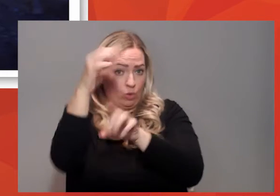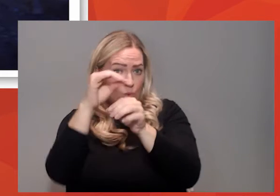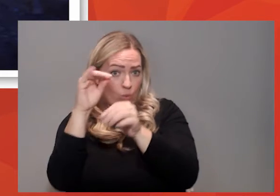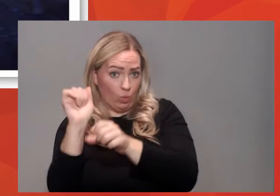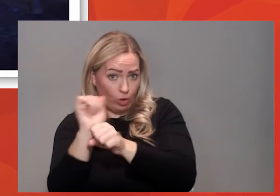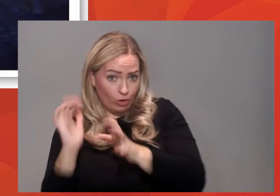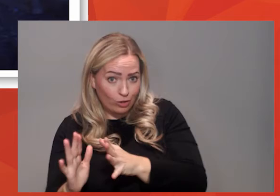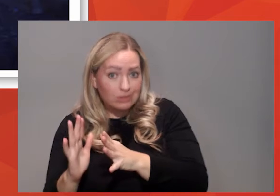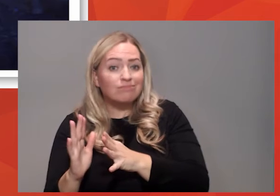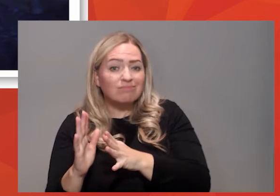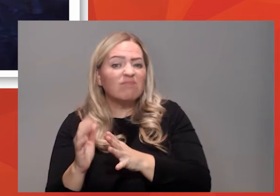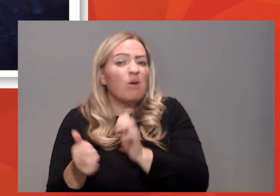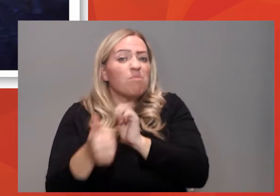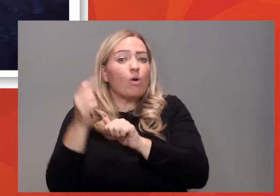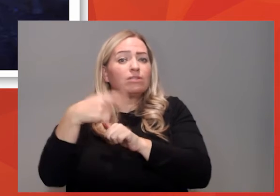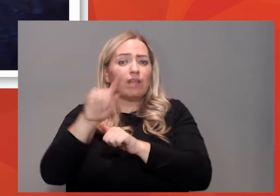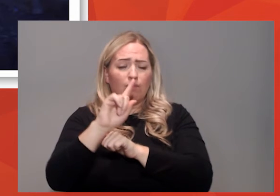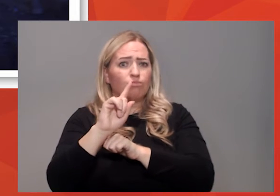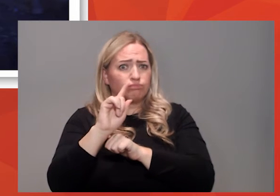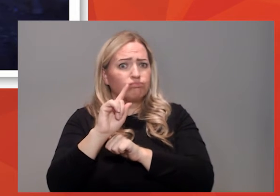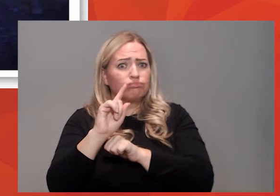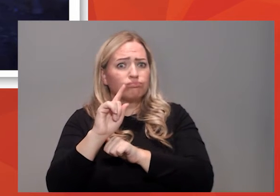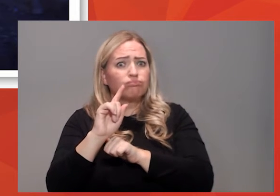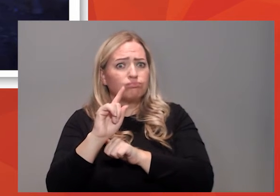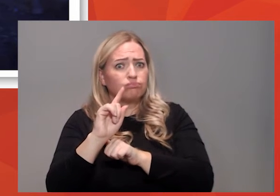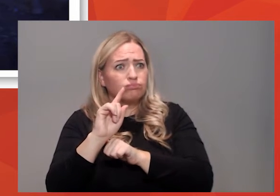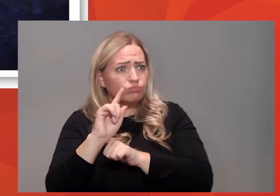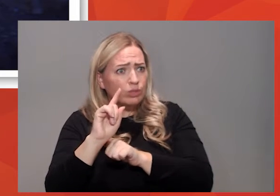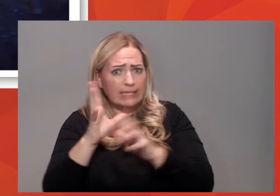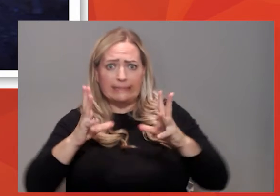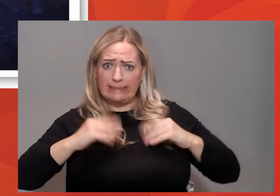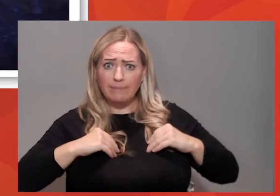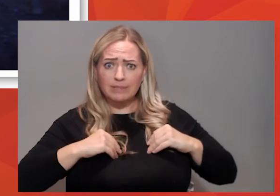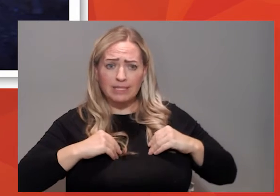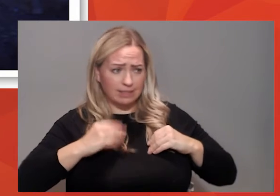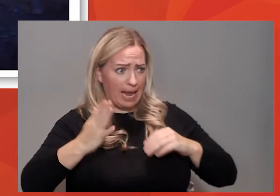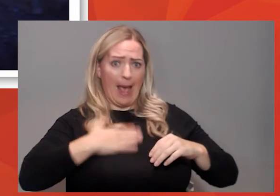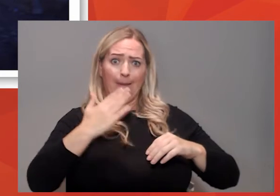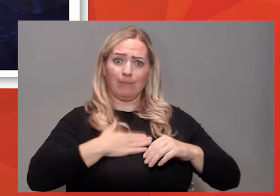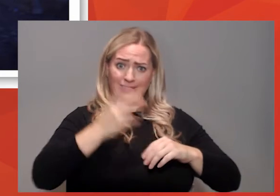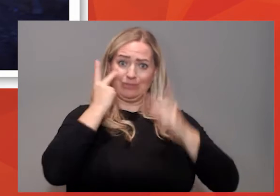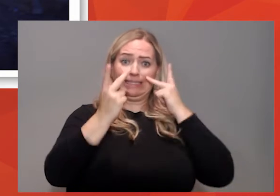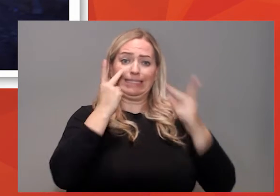and both of them were warmly welcomed by the community.